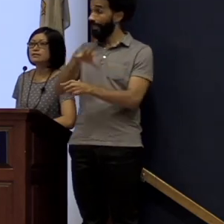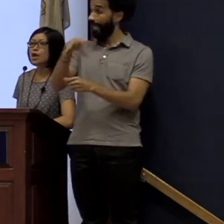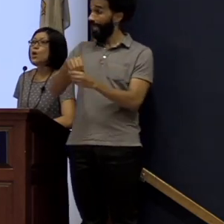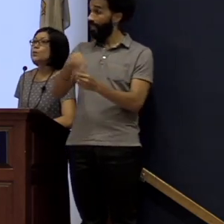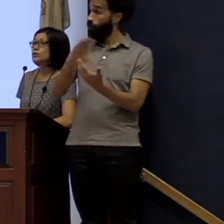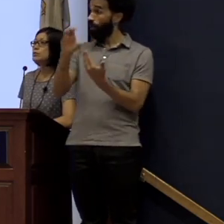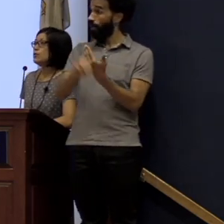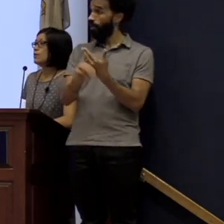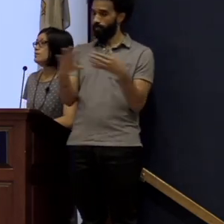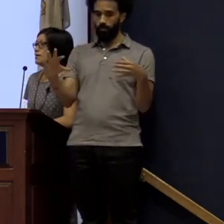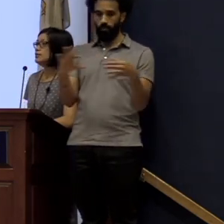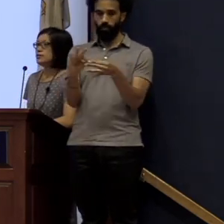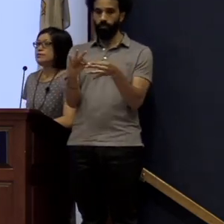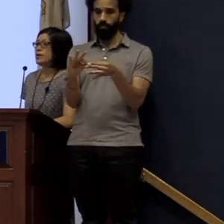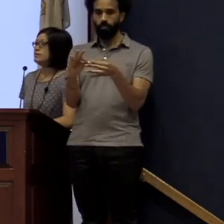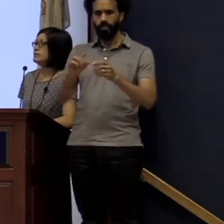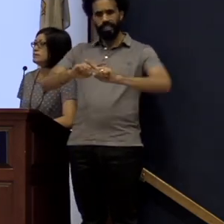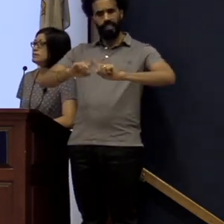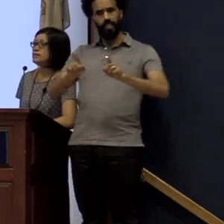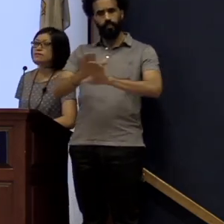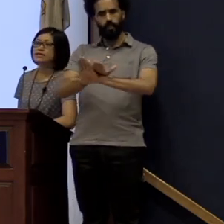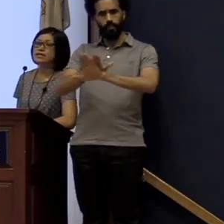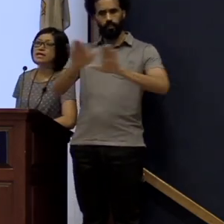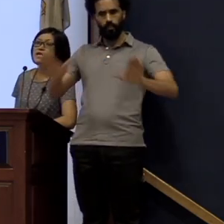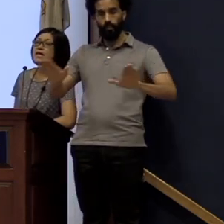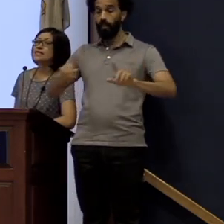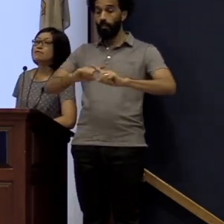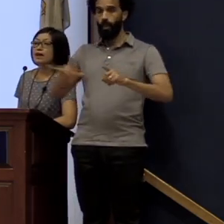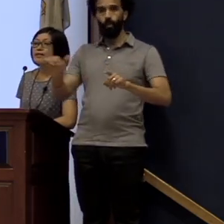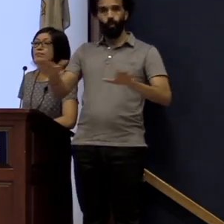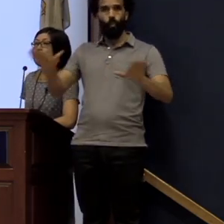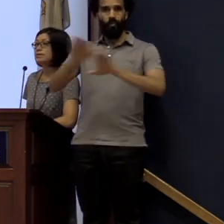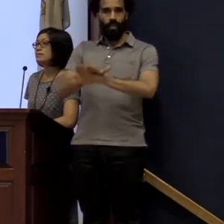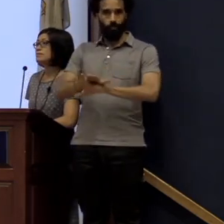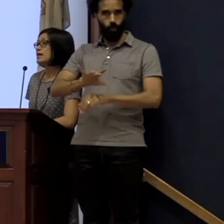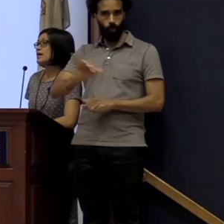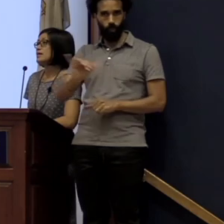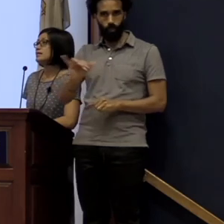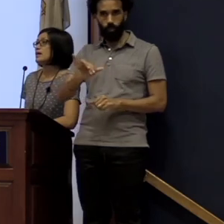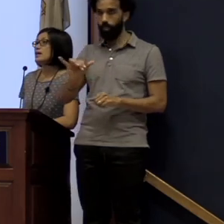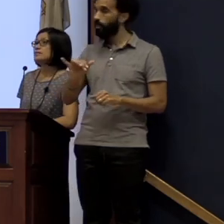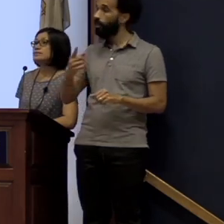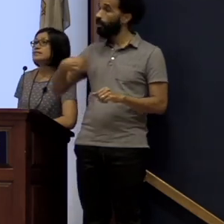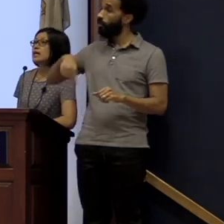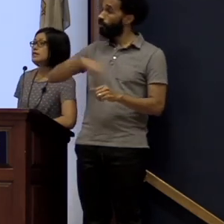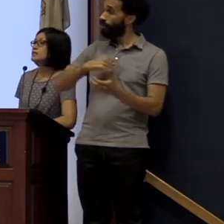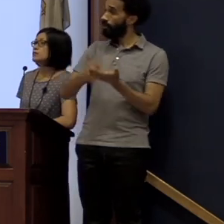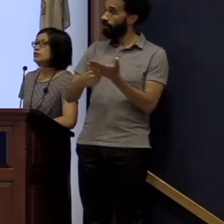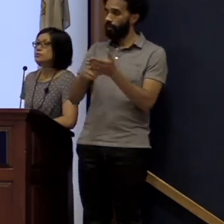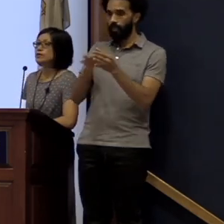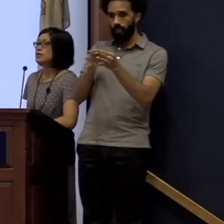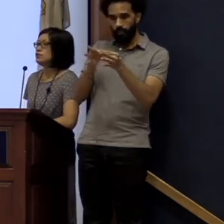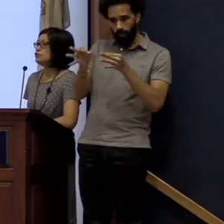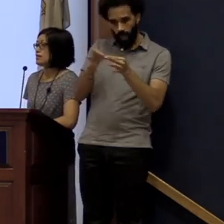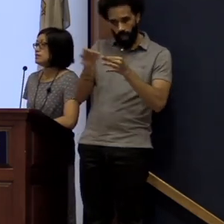We do talk about engineering practices specifically defining a problem and designing a solution within constraints